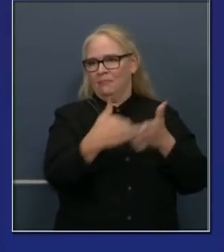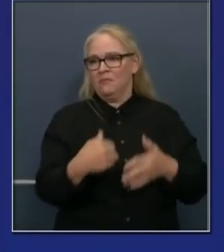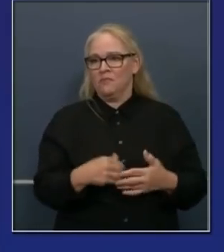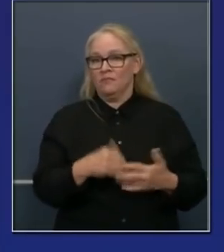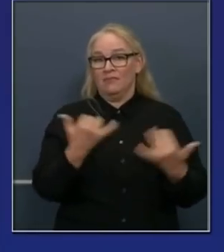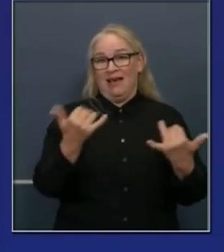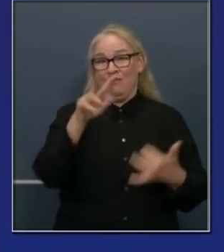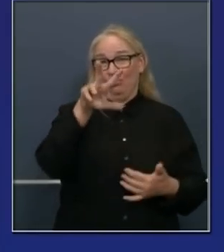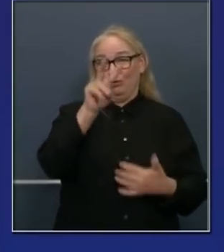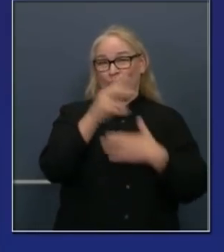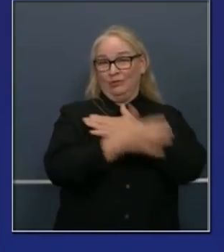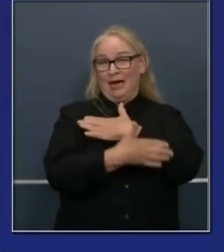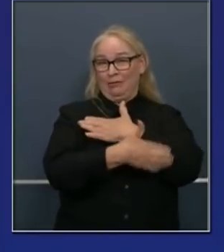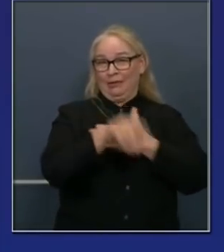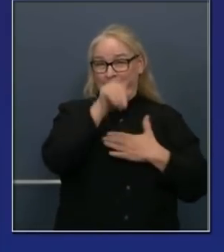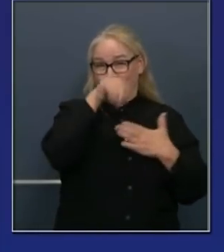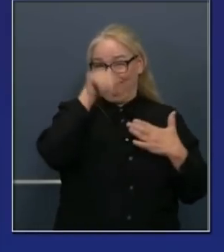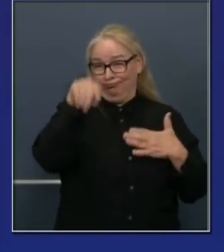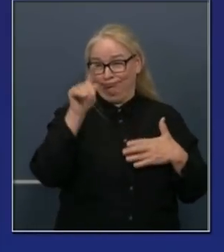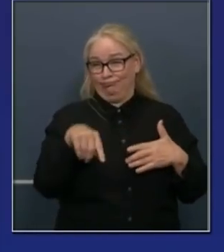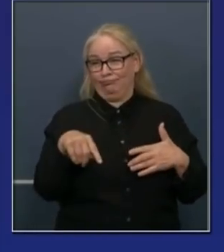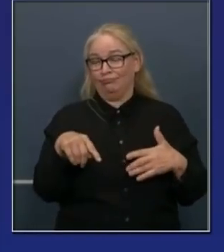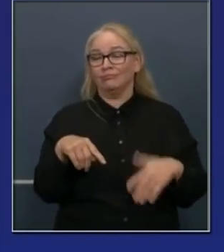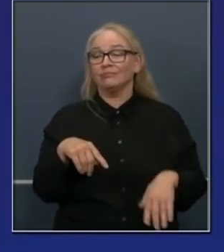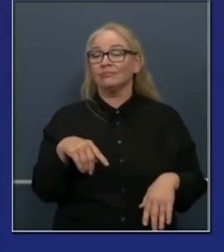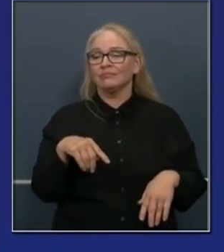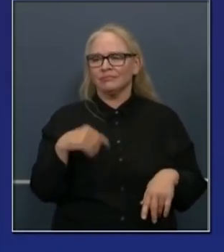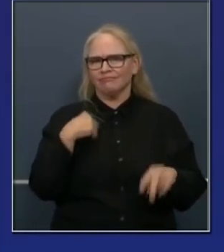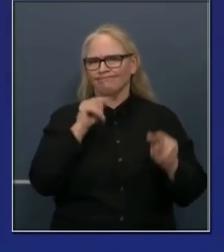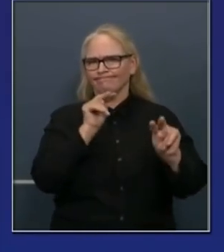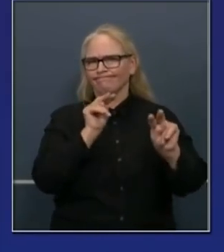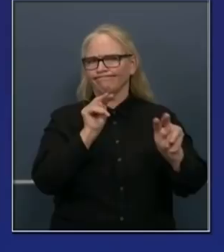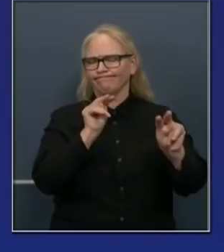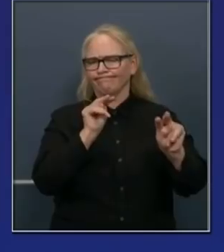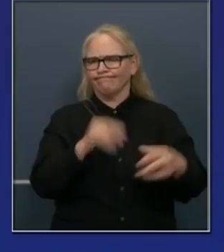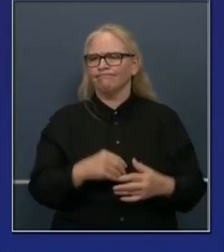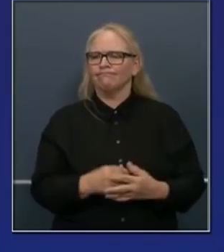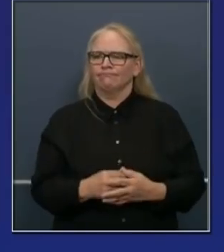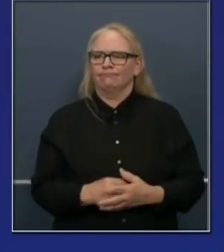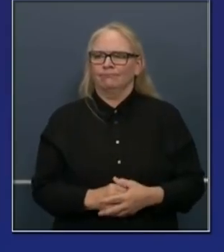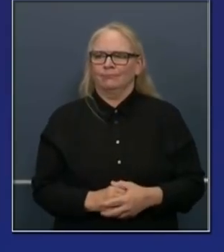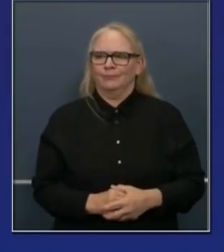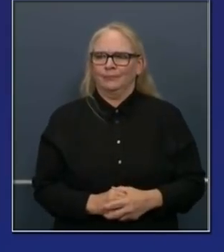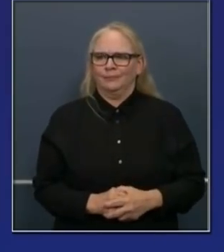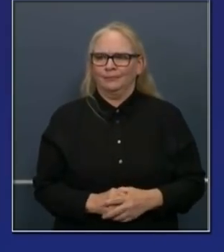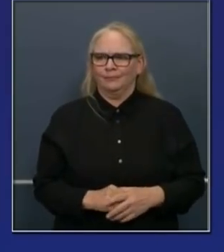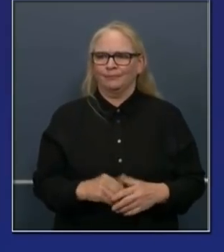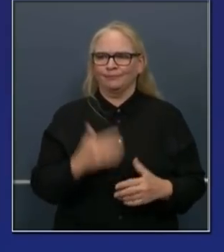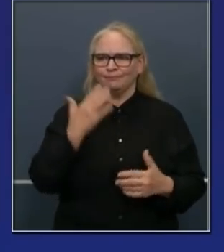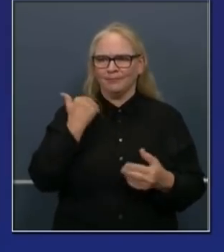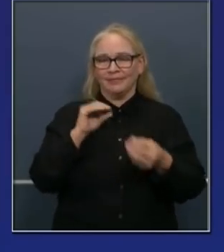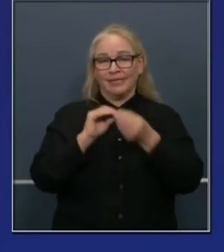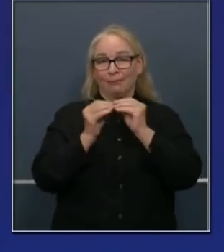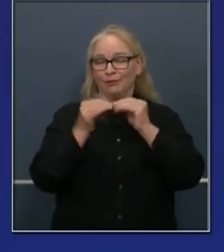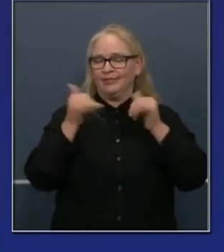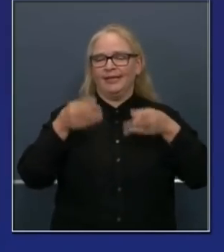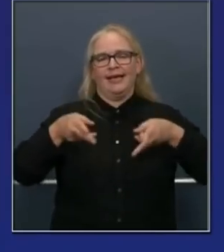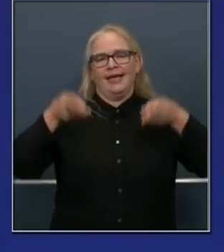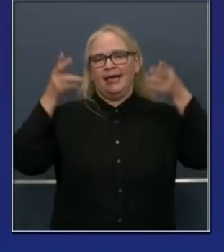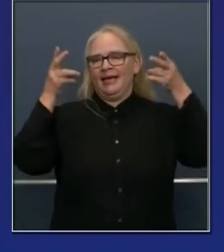MONITORING LIST. 58 COUNTIES IN THE STATE OF CALIFORNIA. 32 COUNTIES REPRESENTED ON THIS MONITORING LIST. THAT NUMBER IS HELD FAIRLY